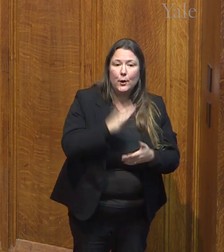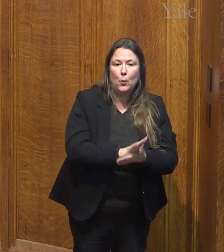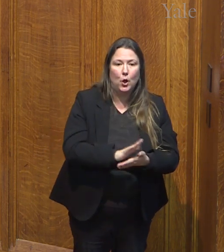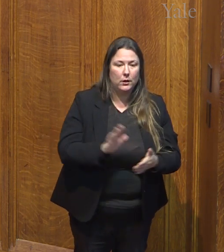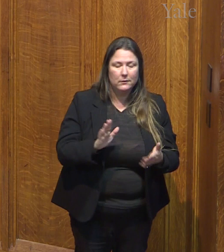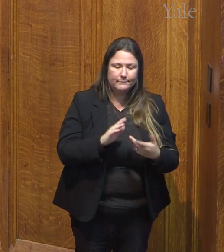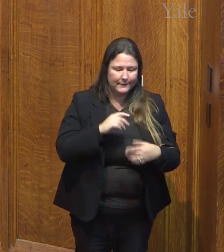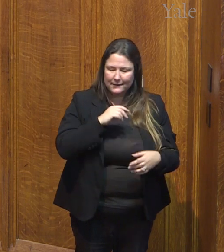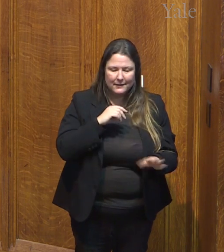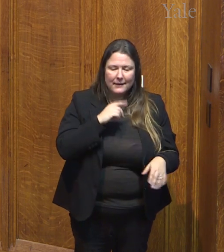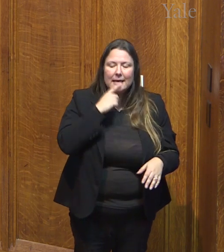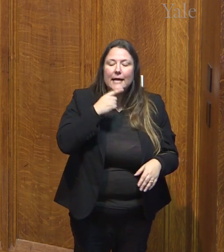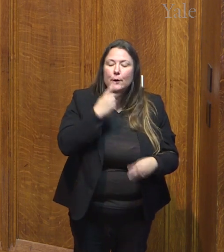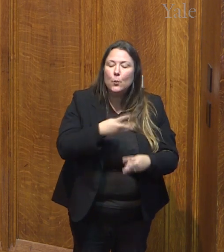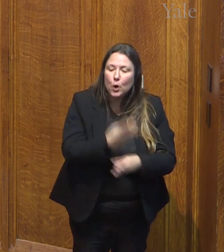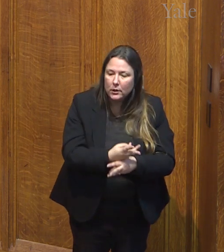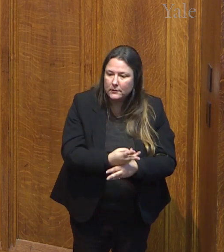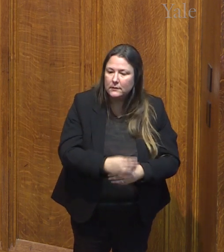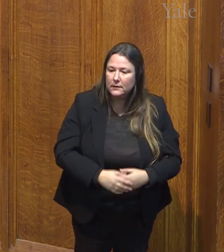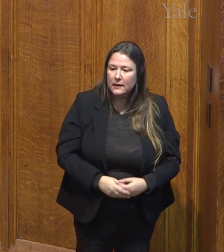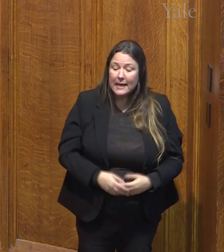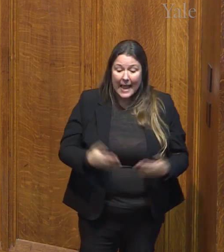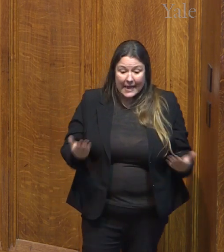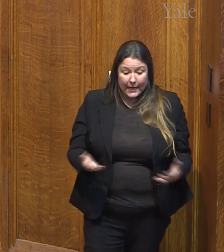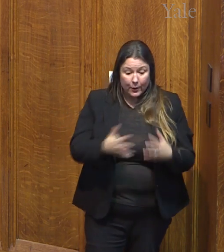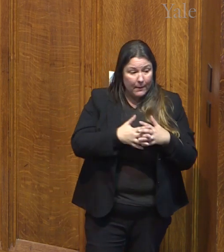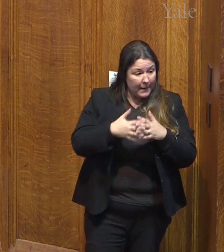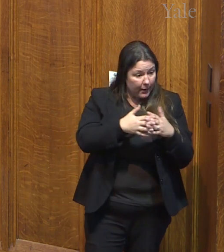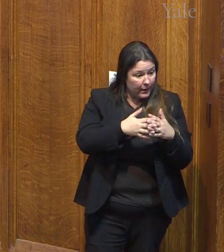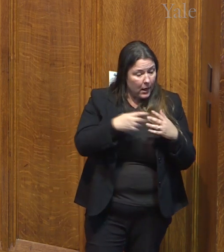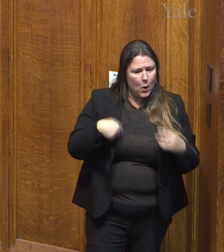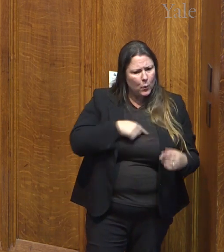What happened in America? Well, we were, of course, seeking solutions too